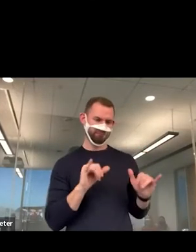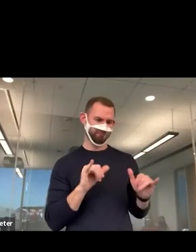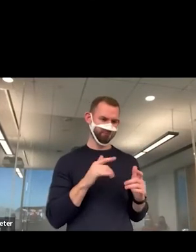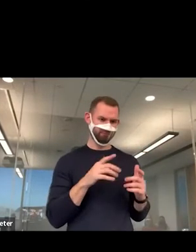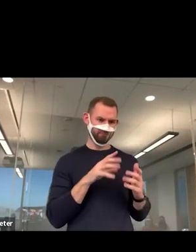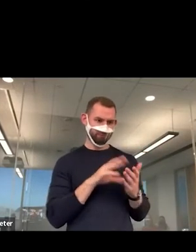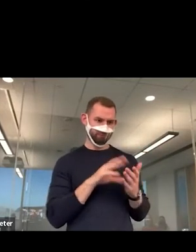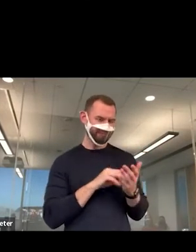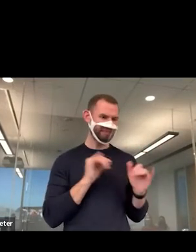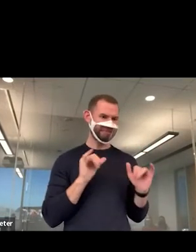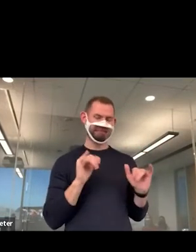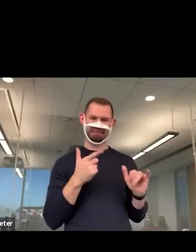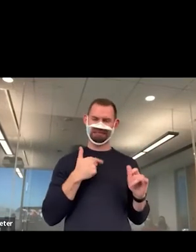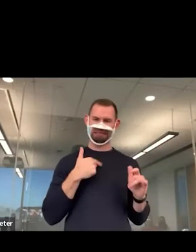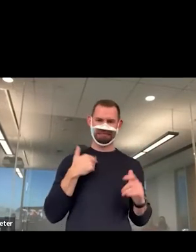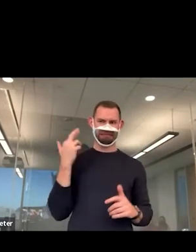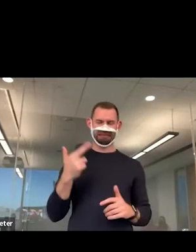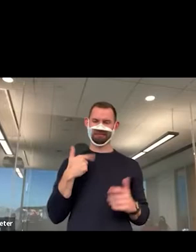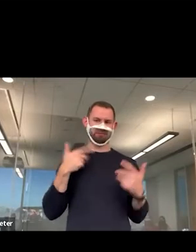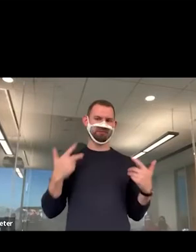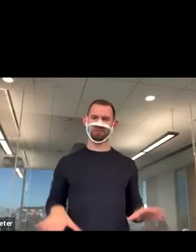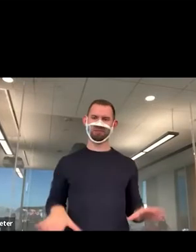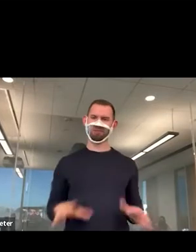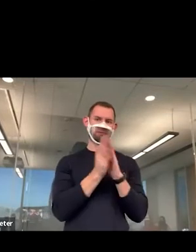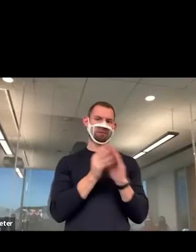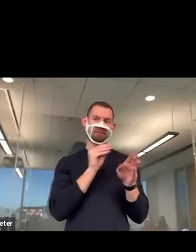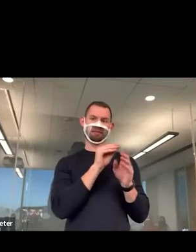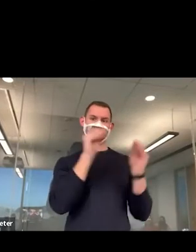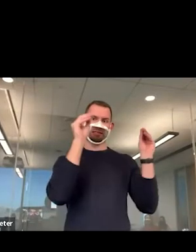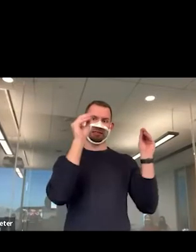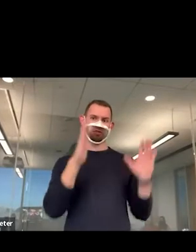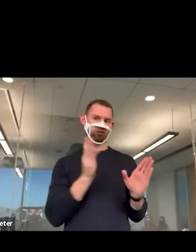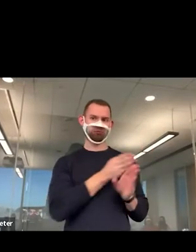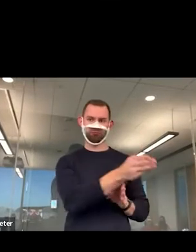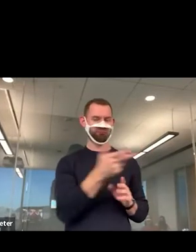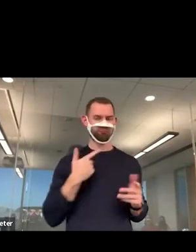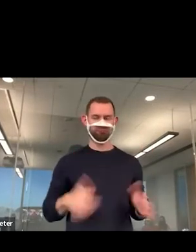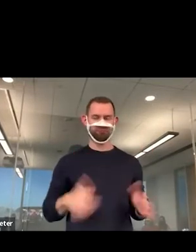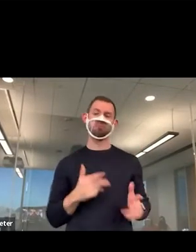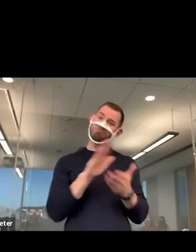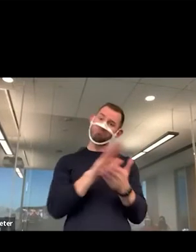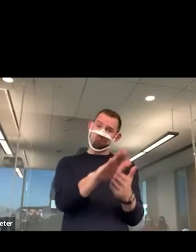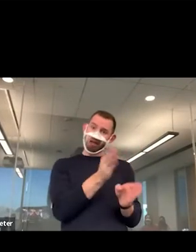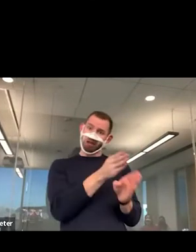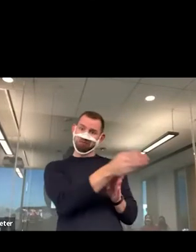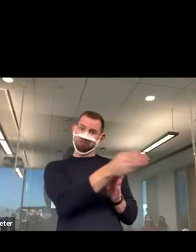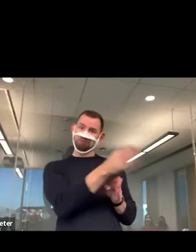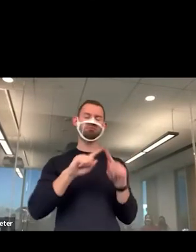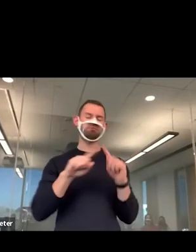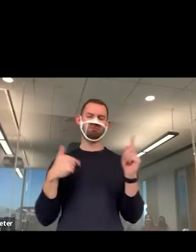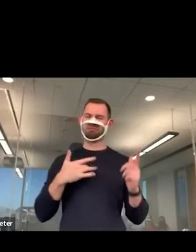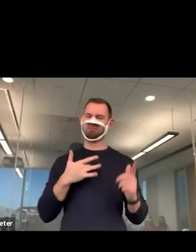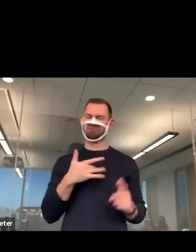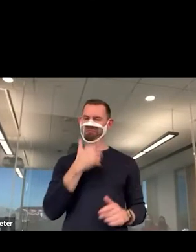it seemed like a great thing it seemed like a nice career but um not something i was really um uh